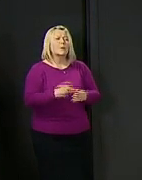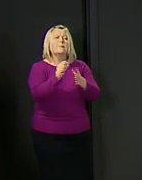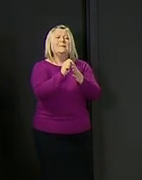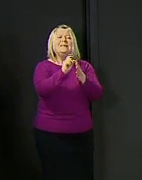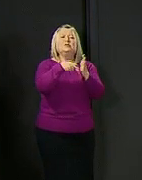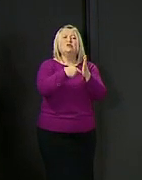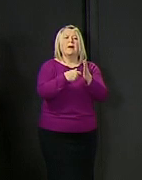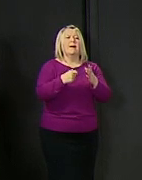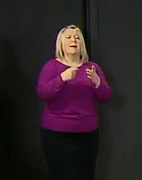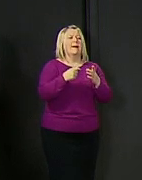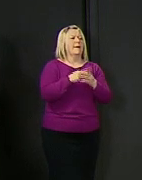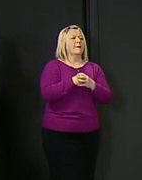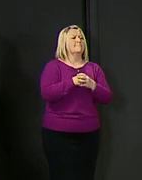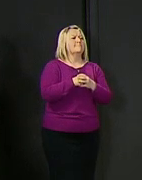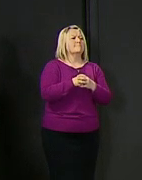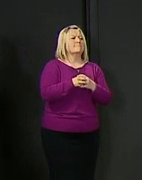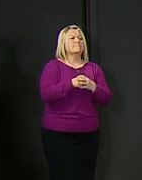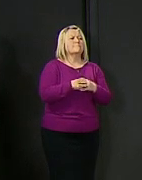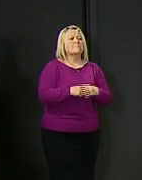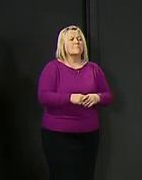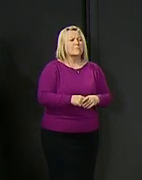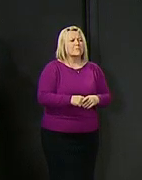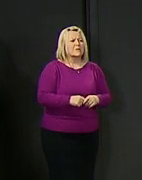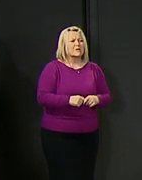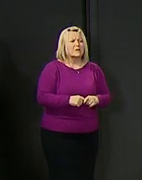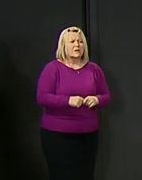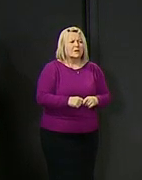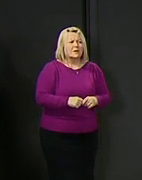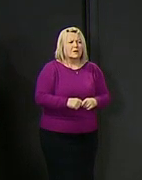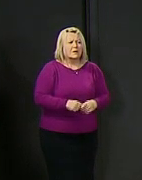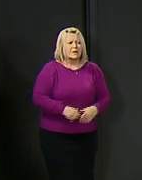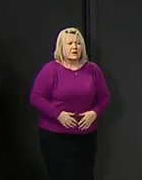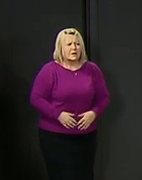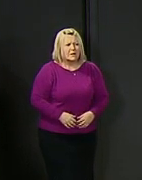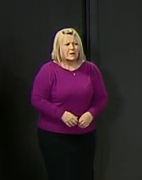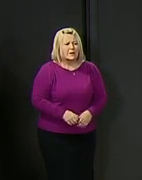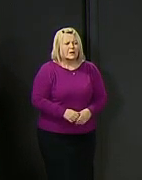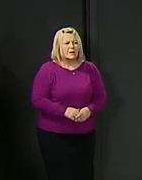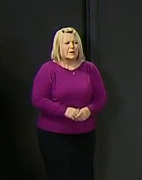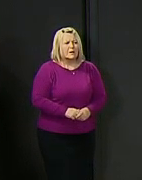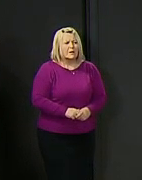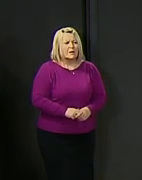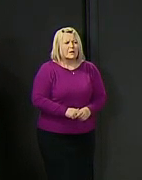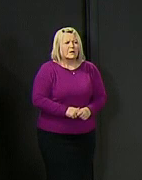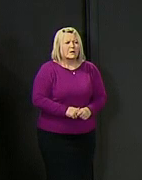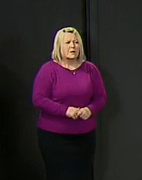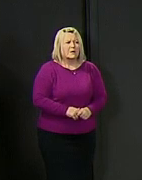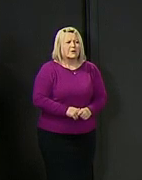First Minister, good afternoon. You said in answer to Kieran Andrews that you expected